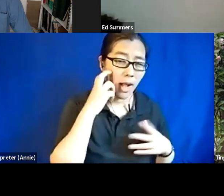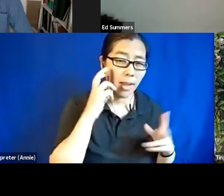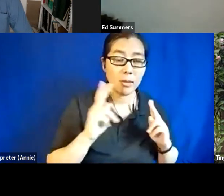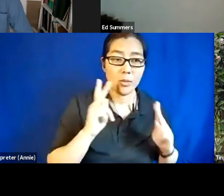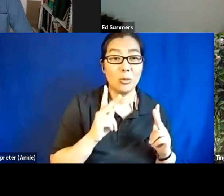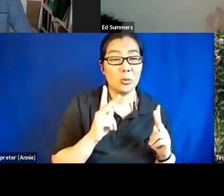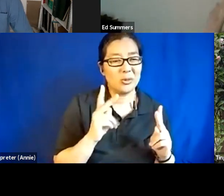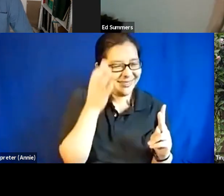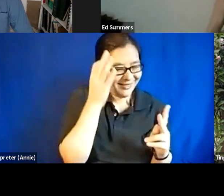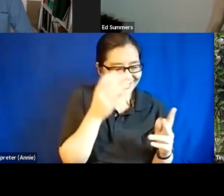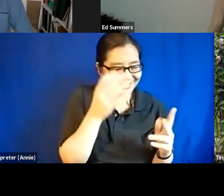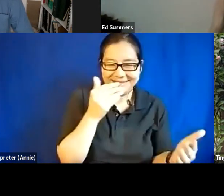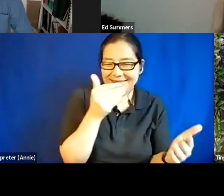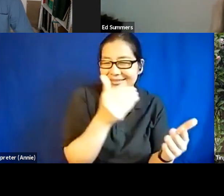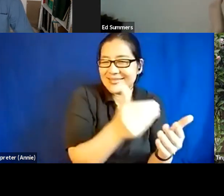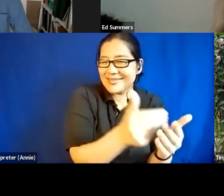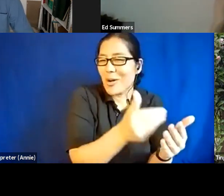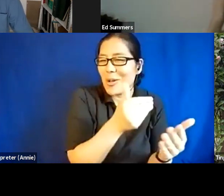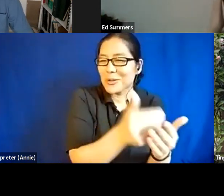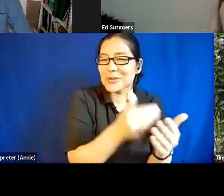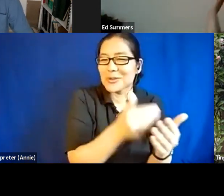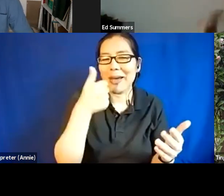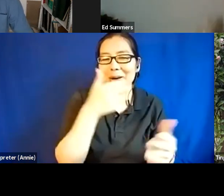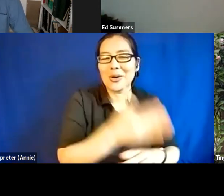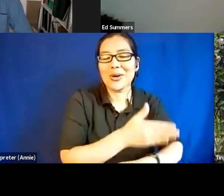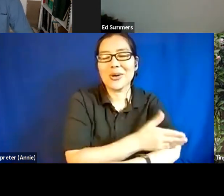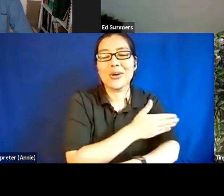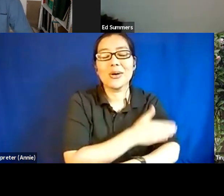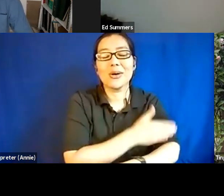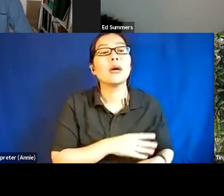we're shifting into a world where video is much more important and we're still